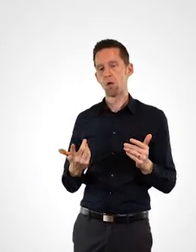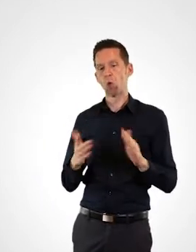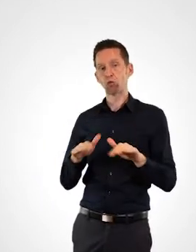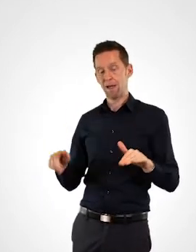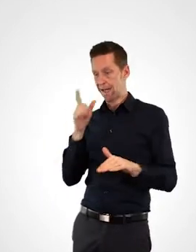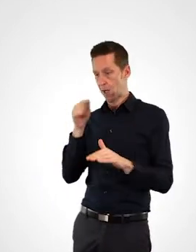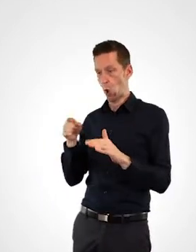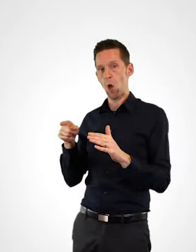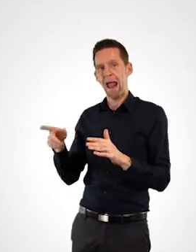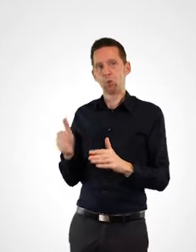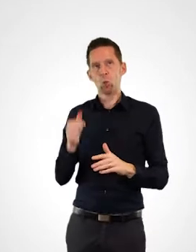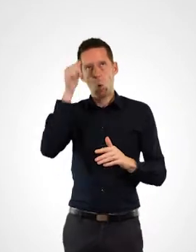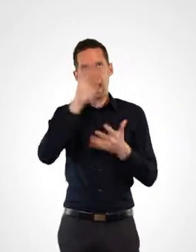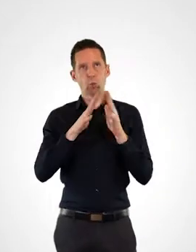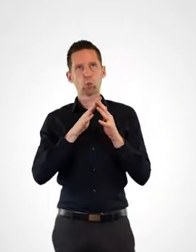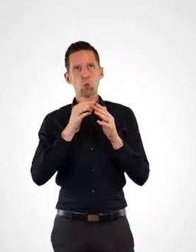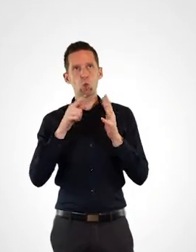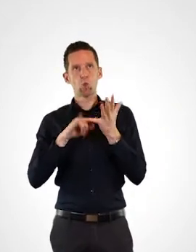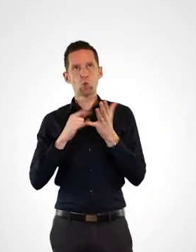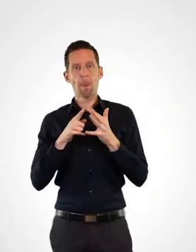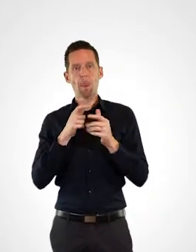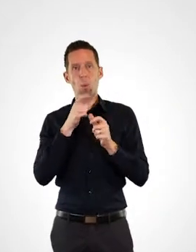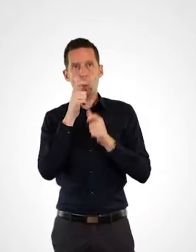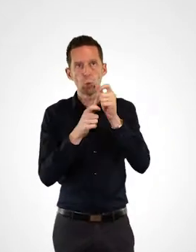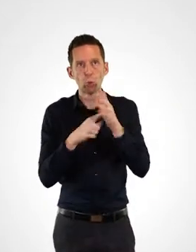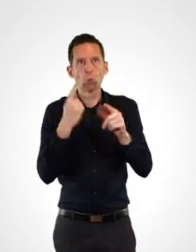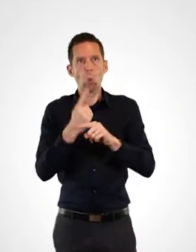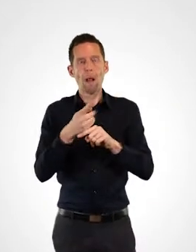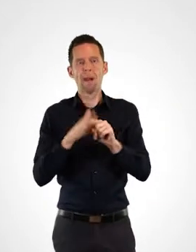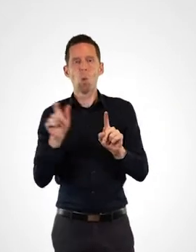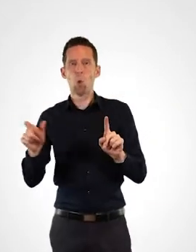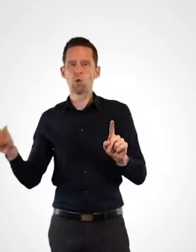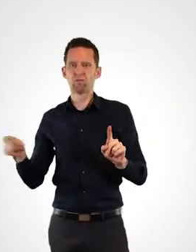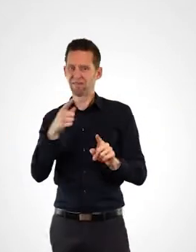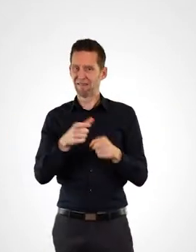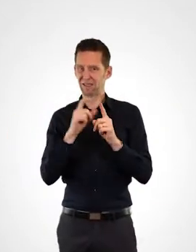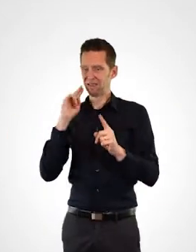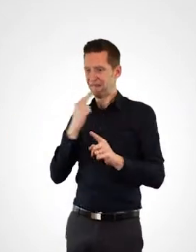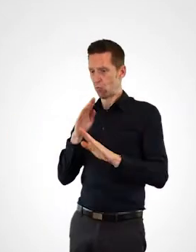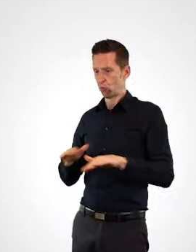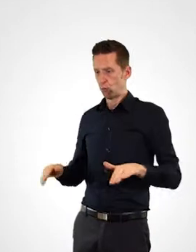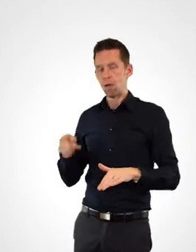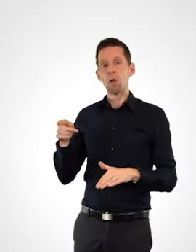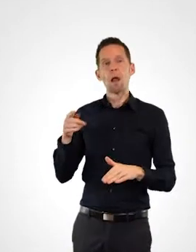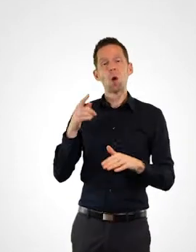having children use words to talk about words. That's a difficult skill for deaf children who are much more likely